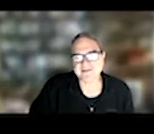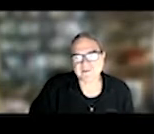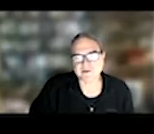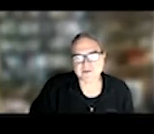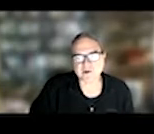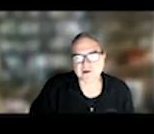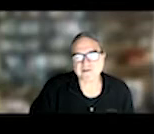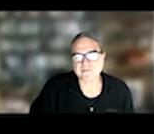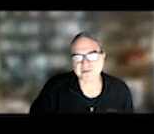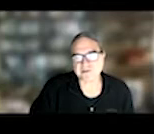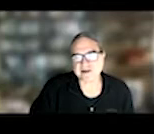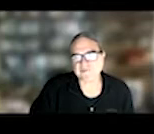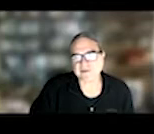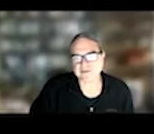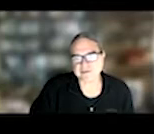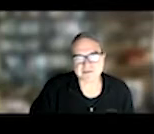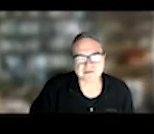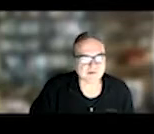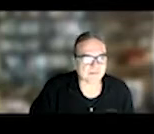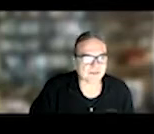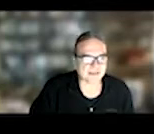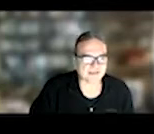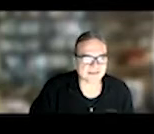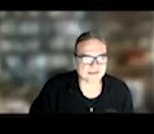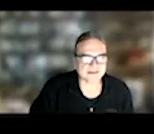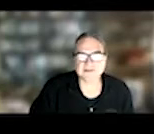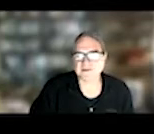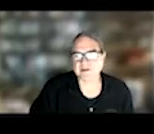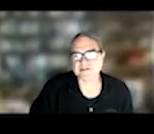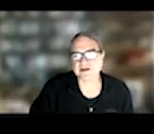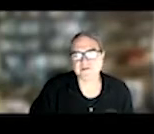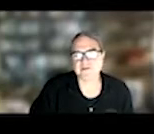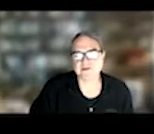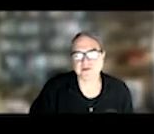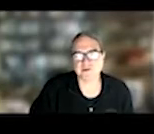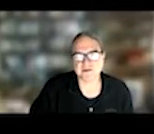and of course where Jimmy and I are from or is the the Great Plains in what is now the Dakotas.